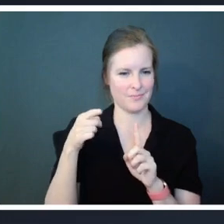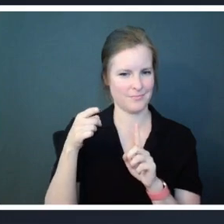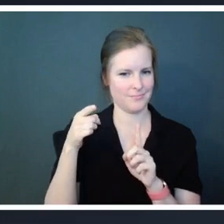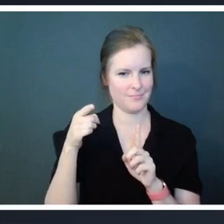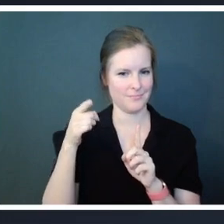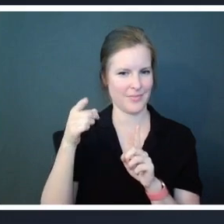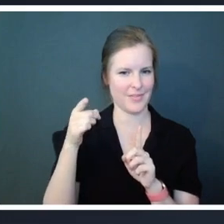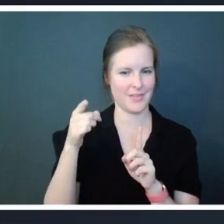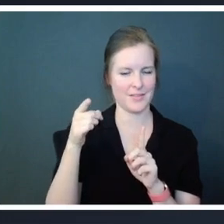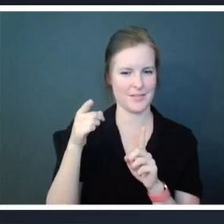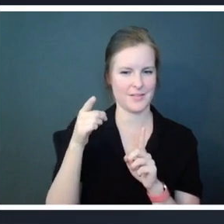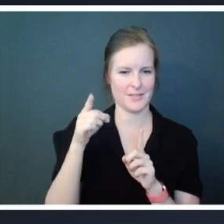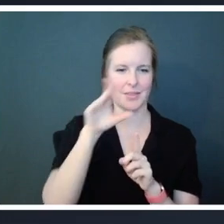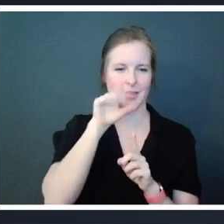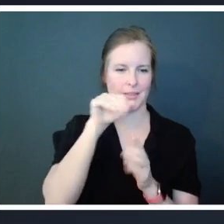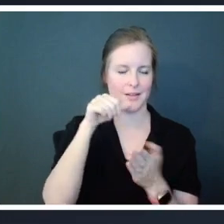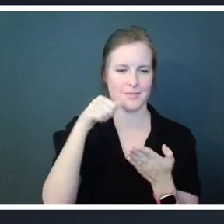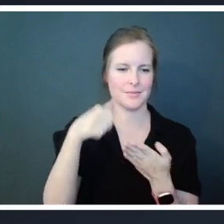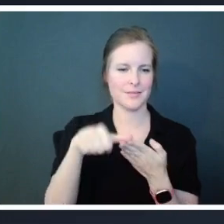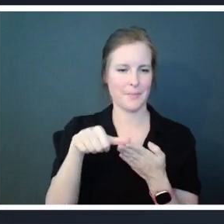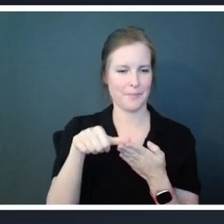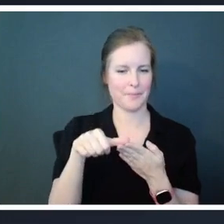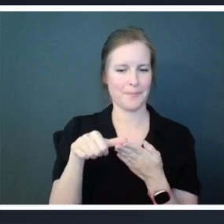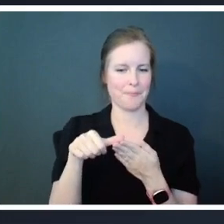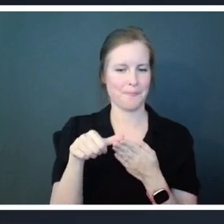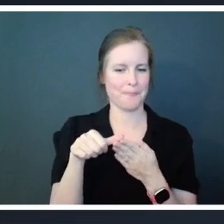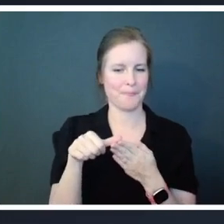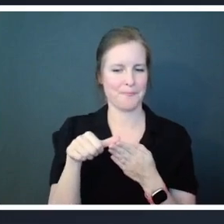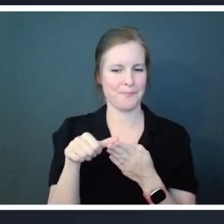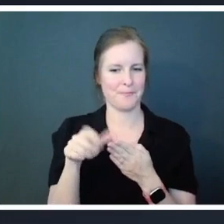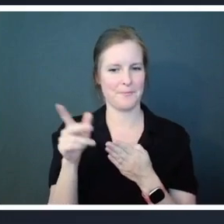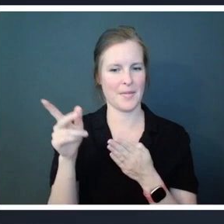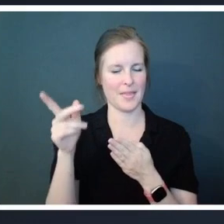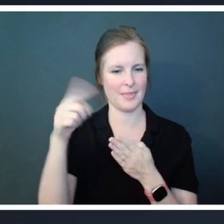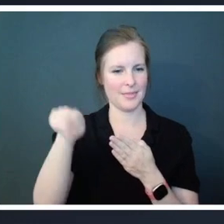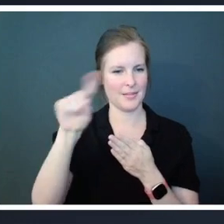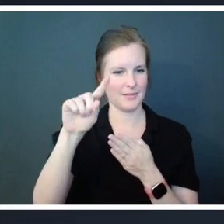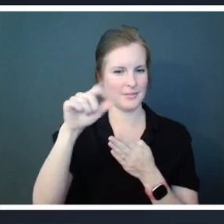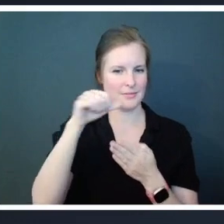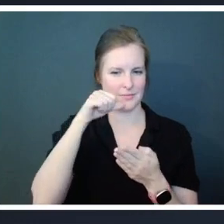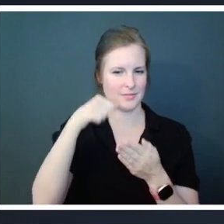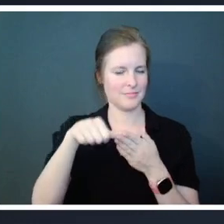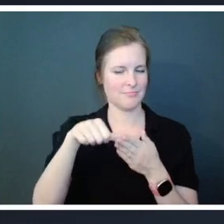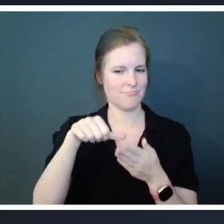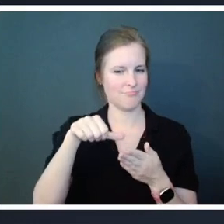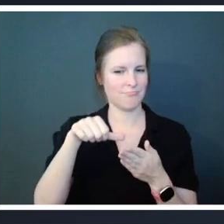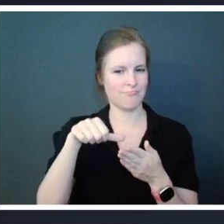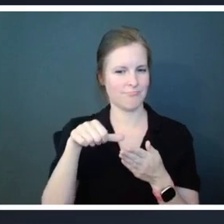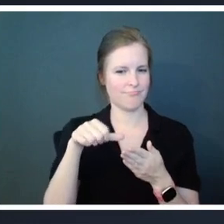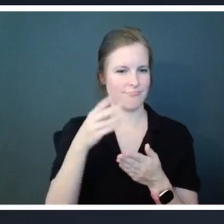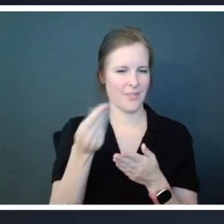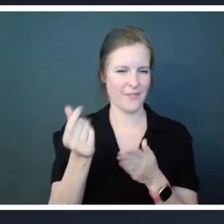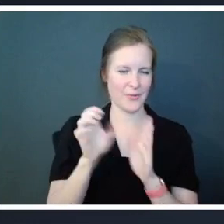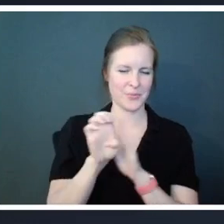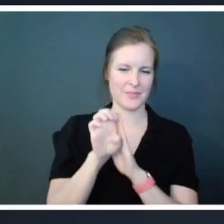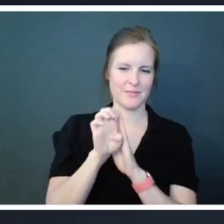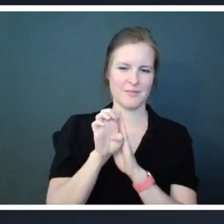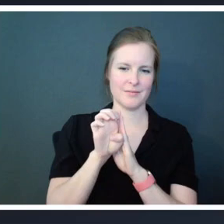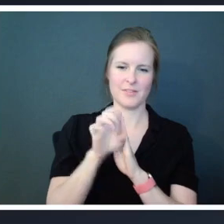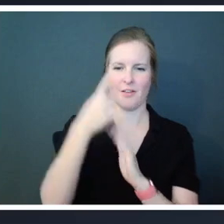slide there. So, these Duck Stamps are a few more examples of what the Federal Duck Stamp has been